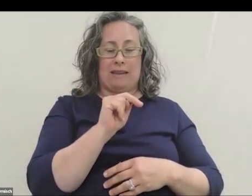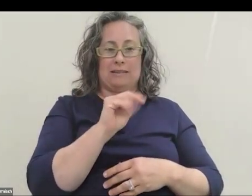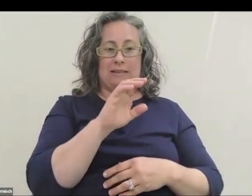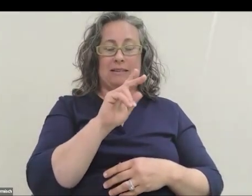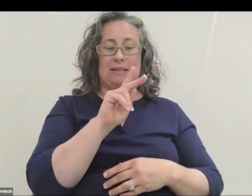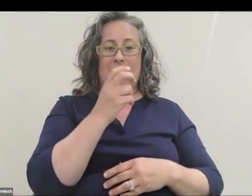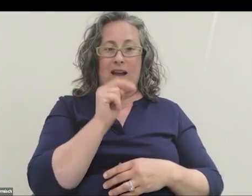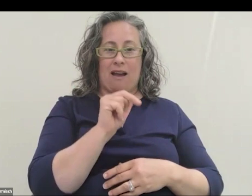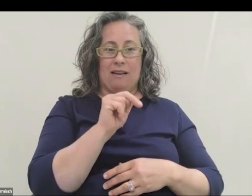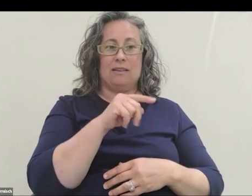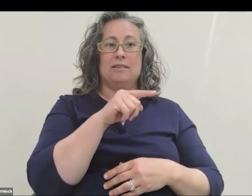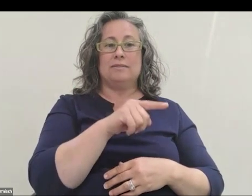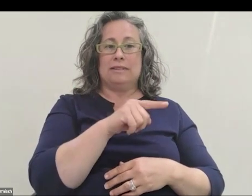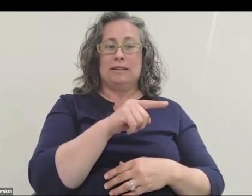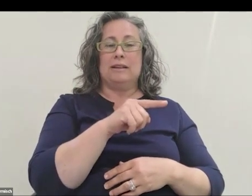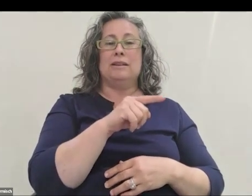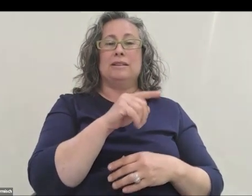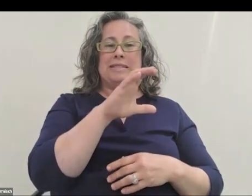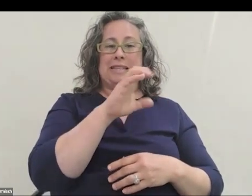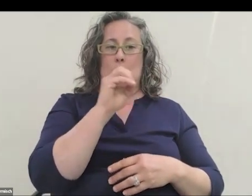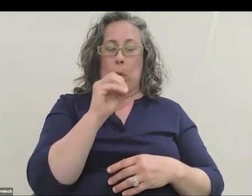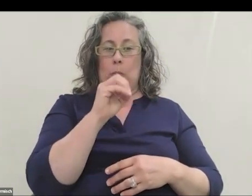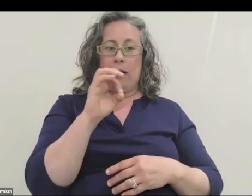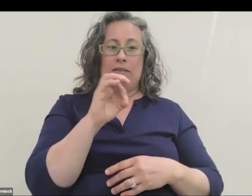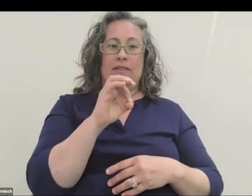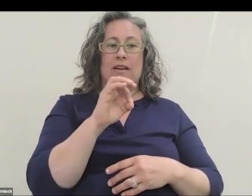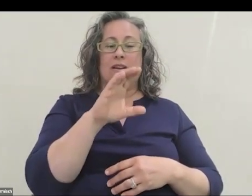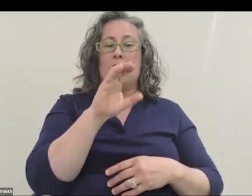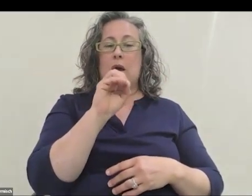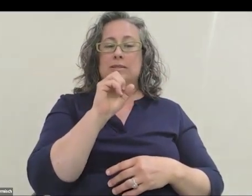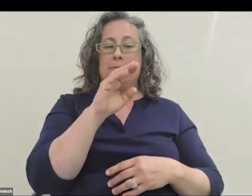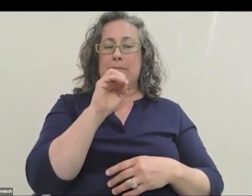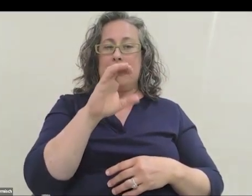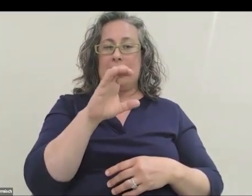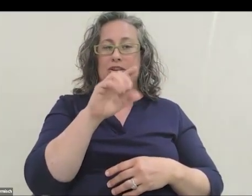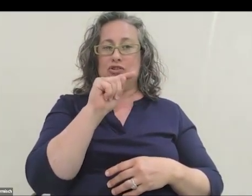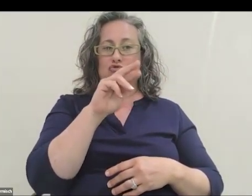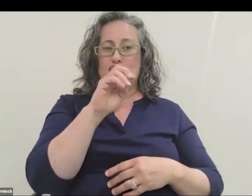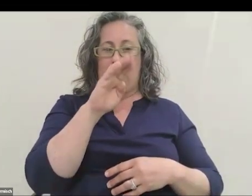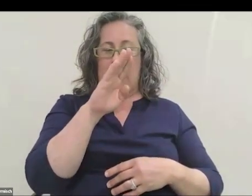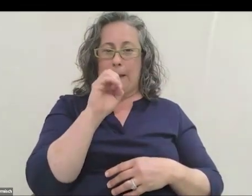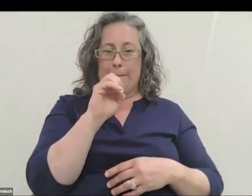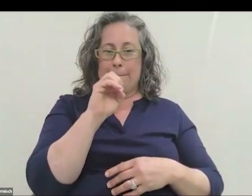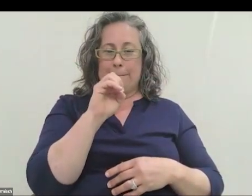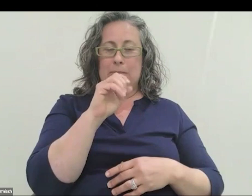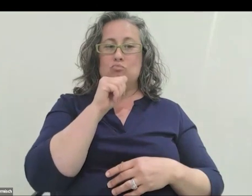Rayan Khan is the CEO of Cosmic Tribe SMC Private Limited,